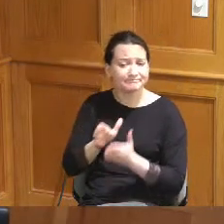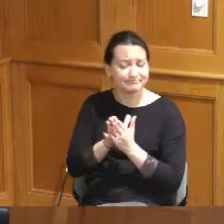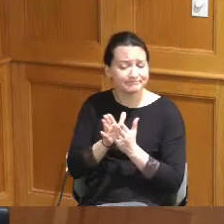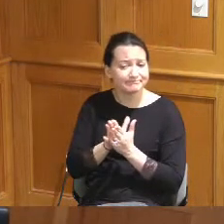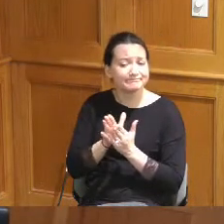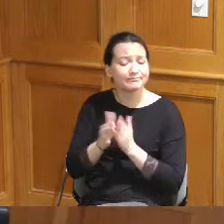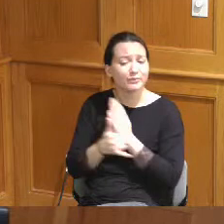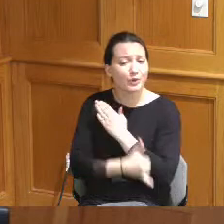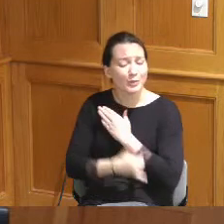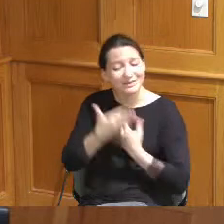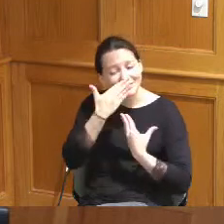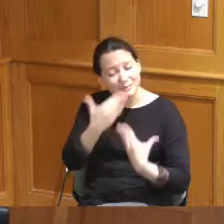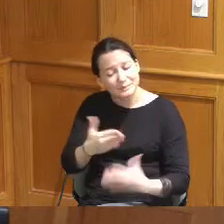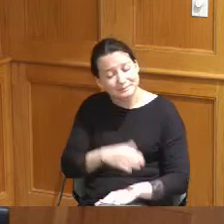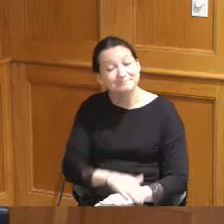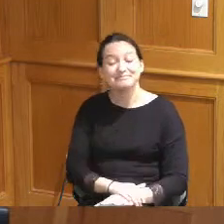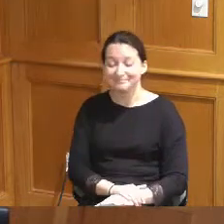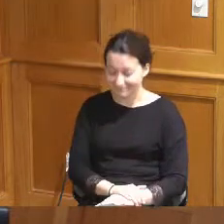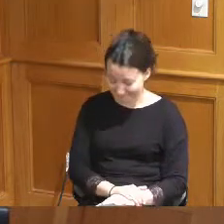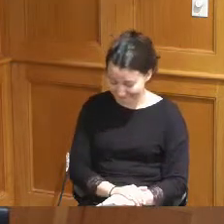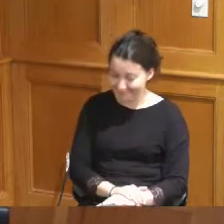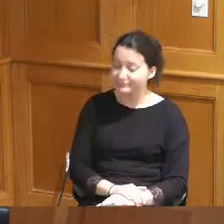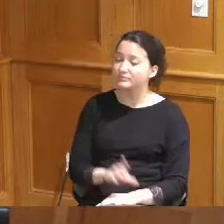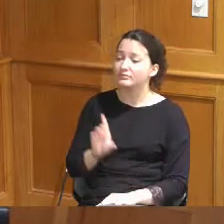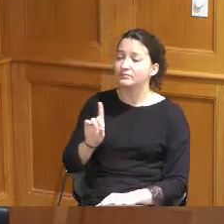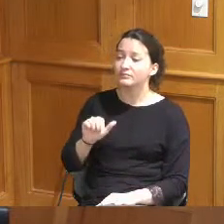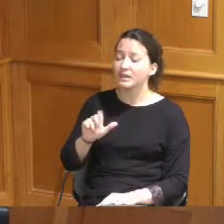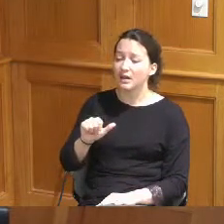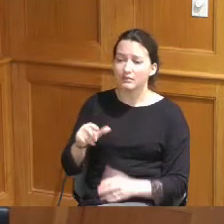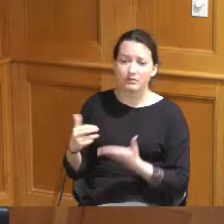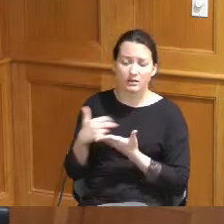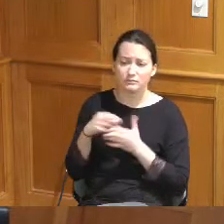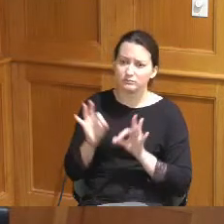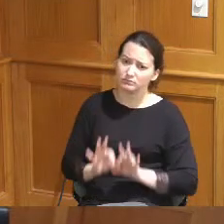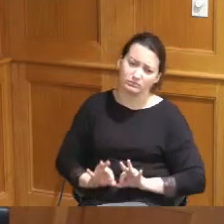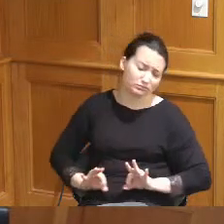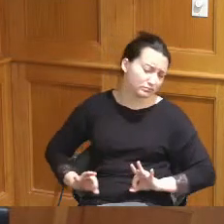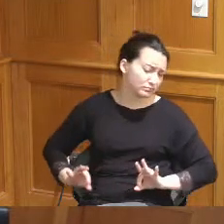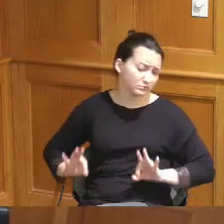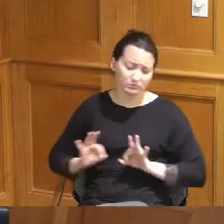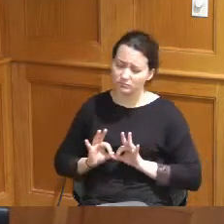the county thank you thank you the data collection is critical for as we move forward so thank you